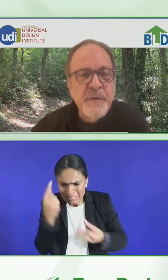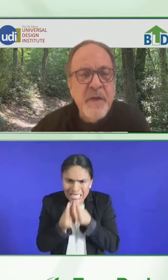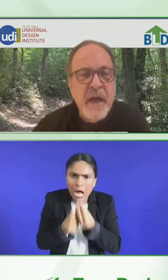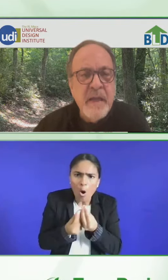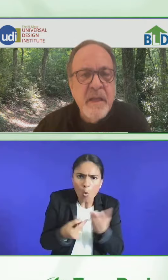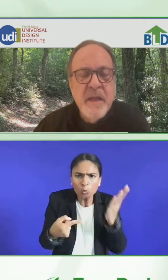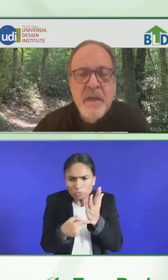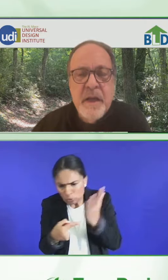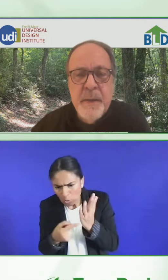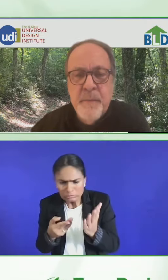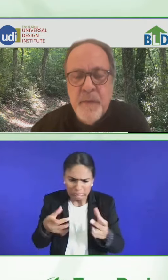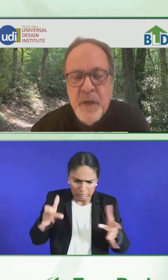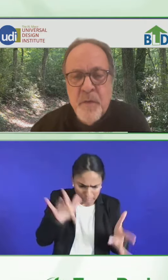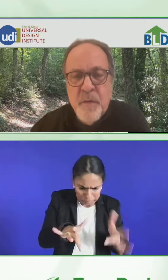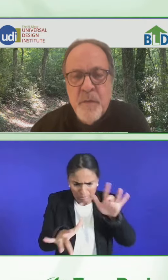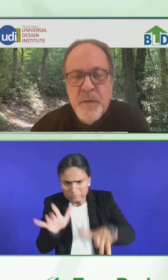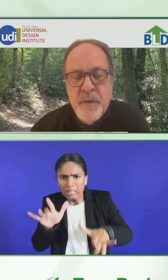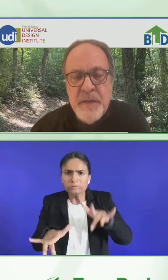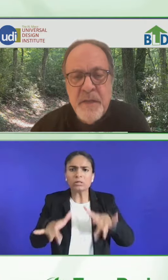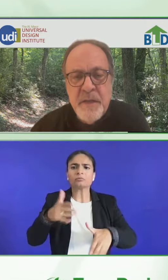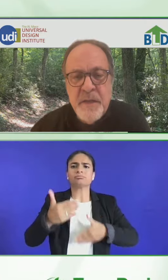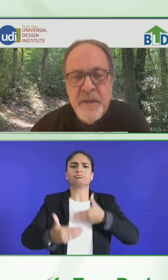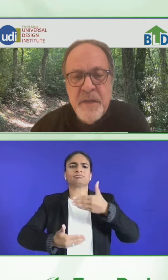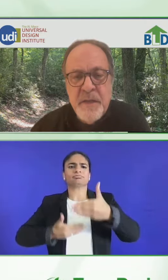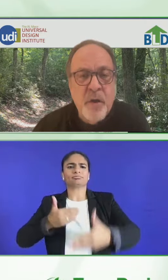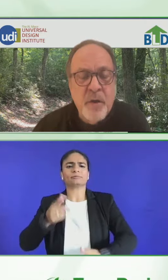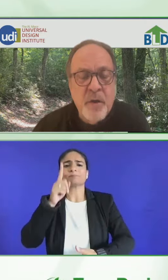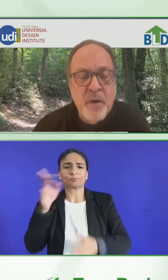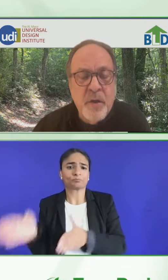So we've got technology going back a long way.